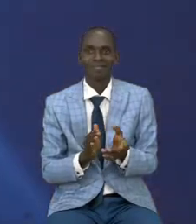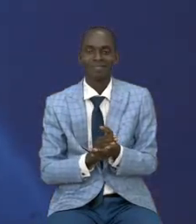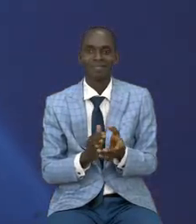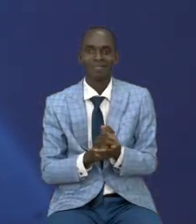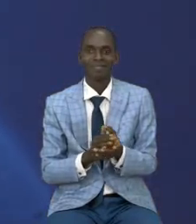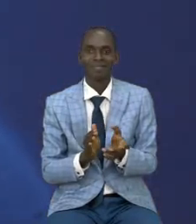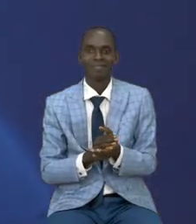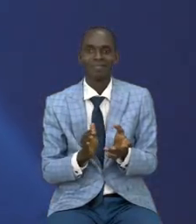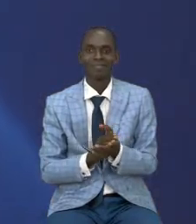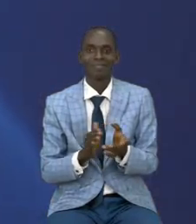amen